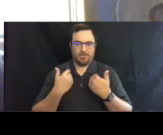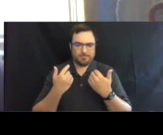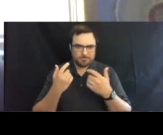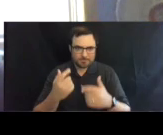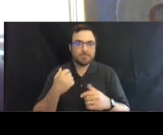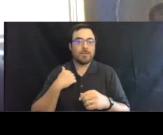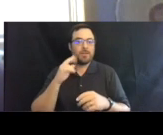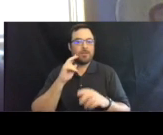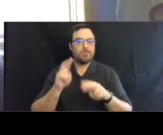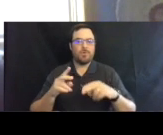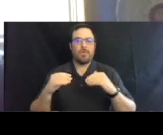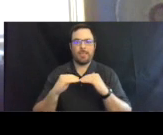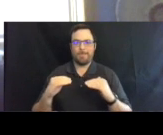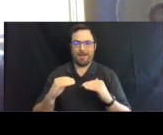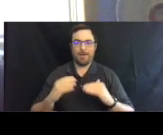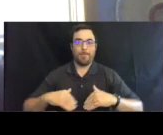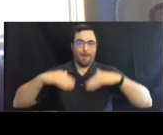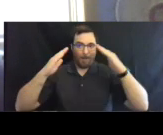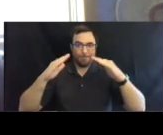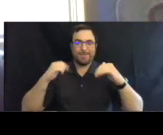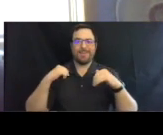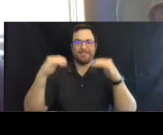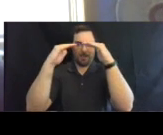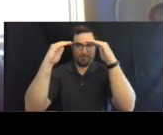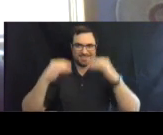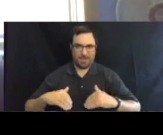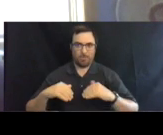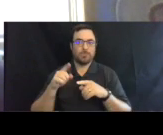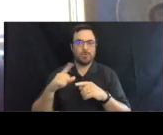of bottom-up skills and top-down skills and for those of